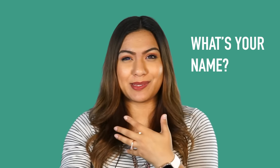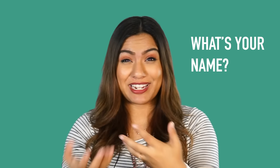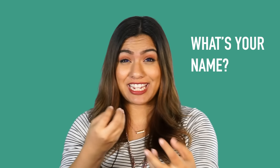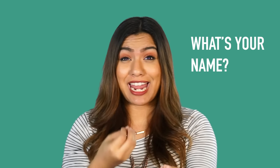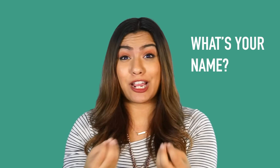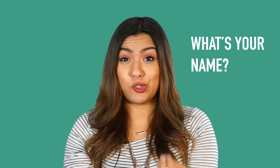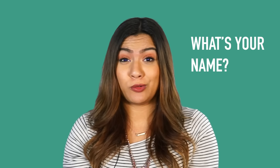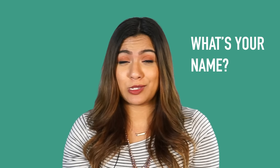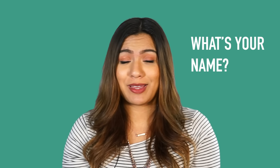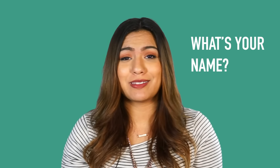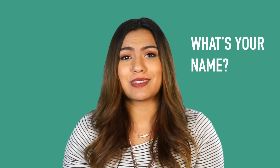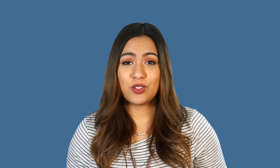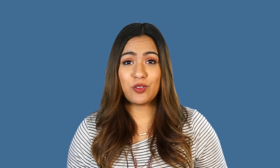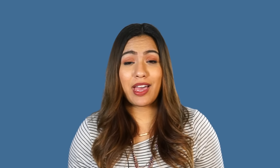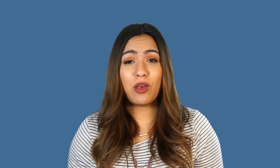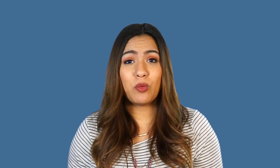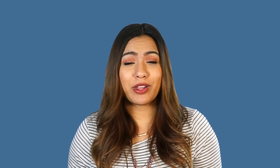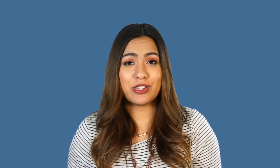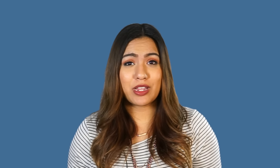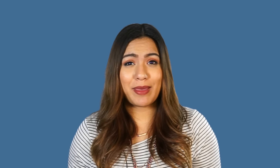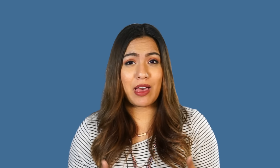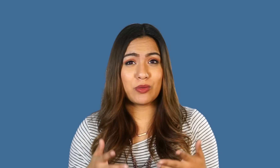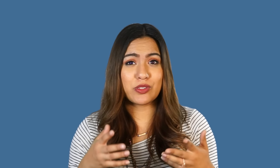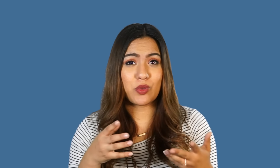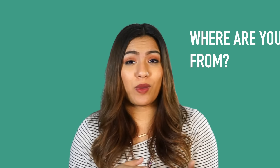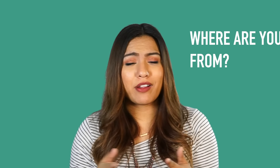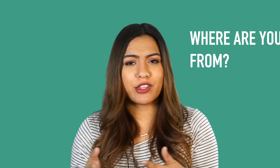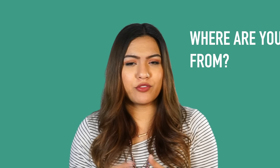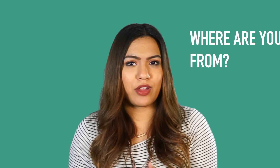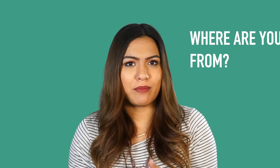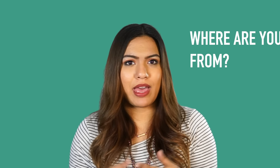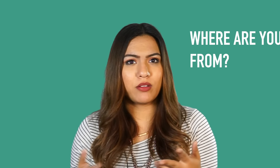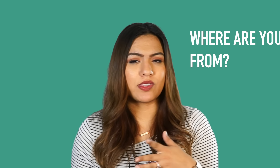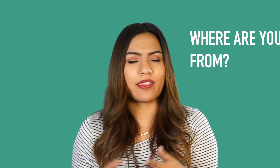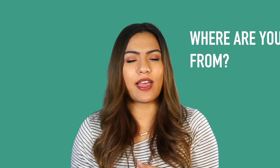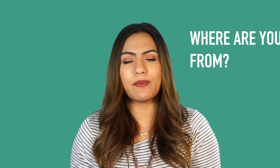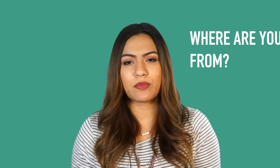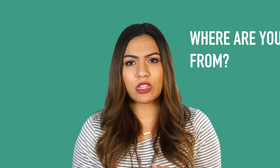since you are expecting an actual response. Now we're going to talk about, where are you from, how to sign that.